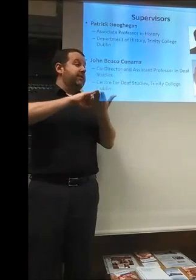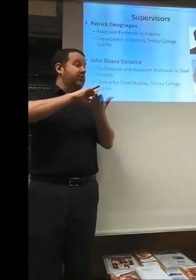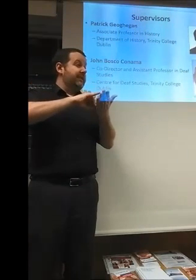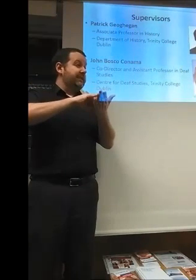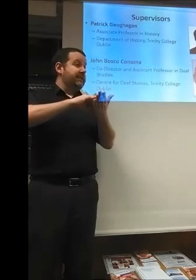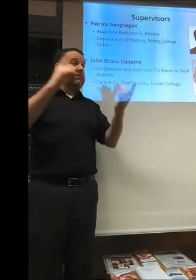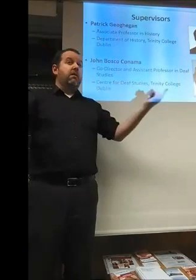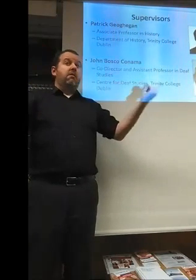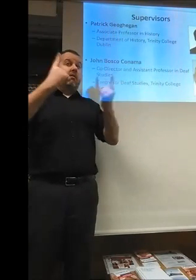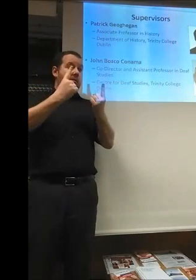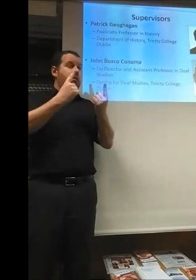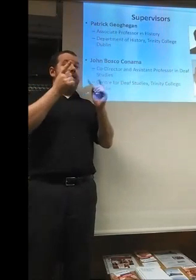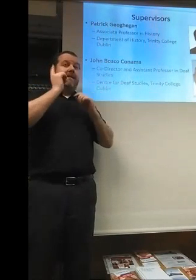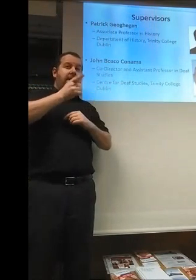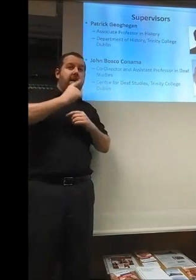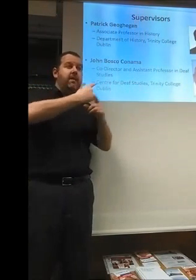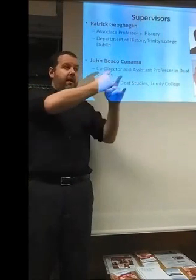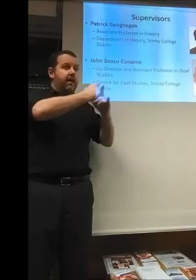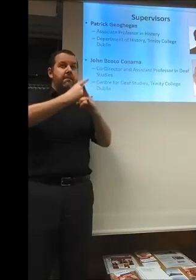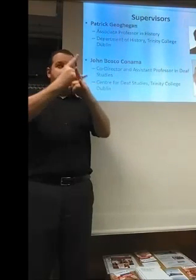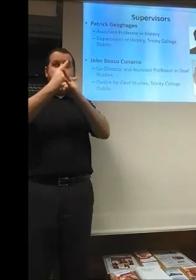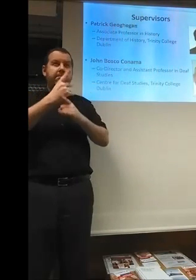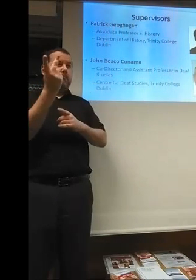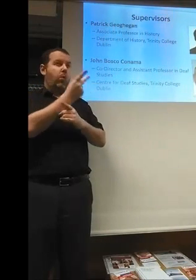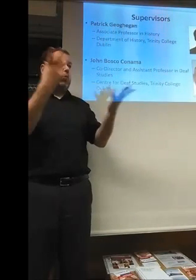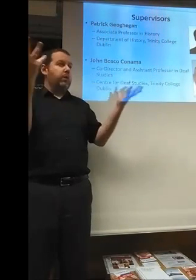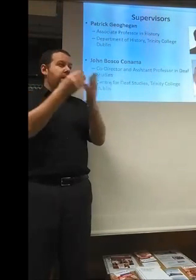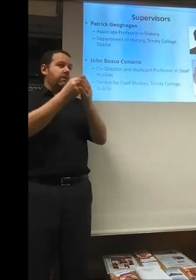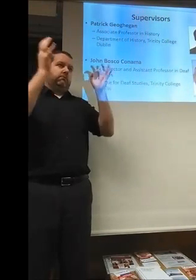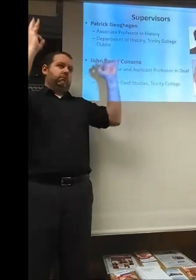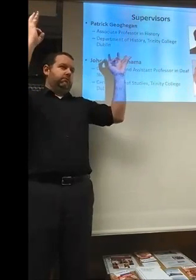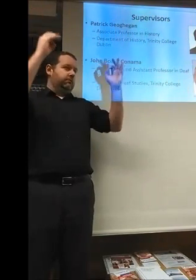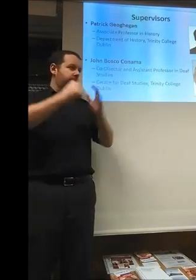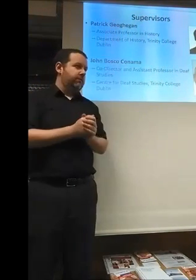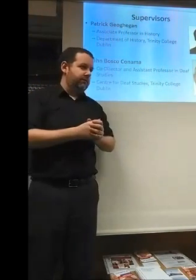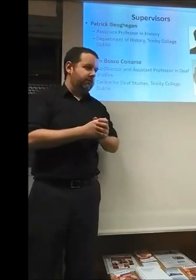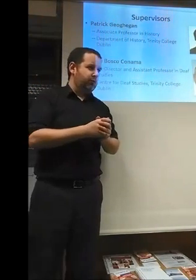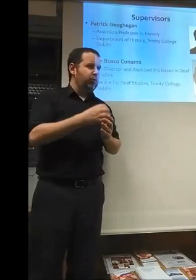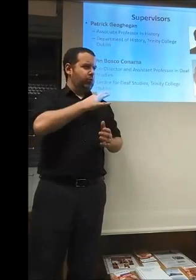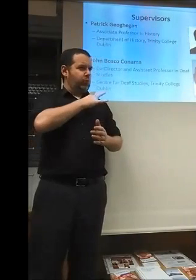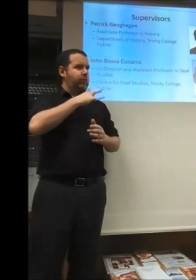field and Patrick Geoghan is an expert in the history field so together they’re a